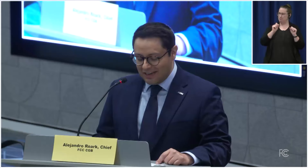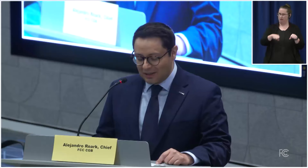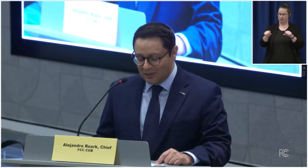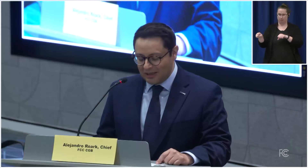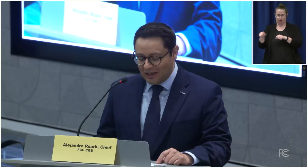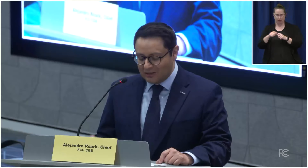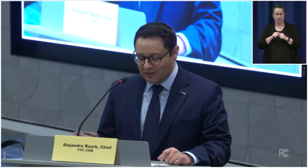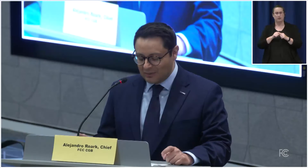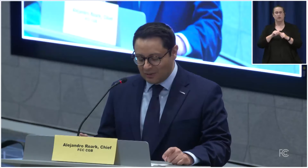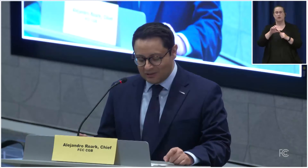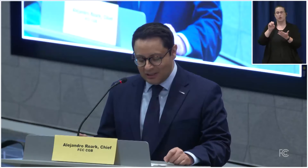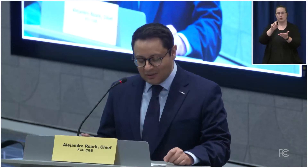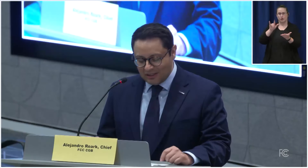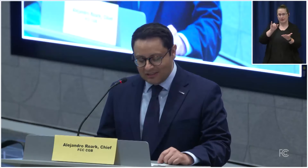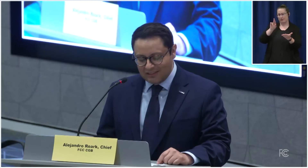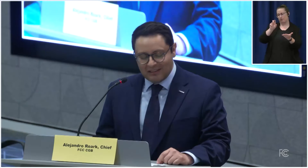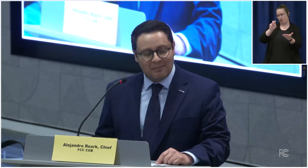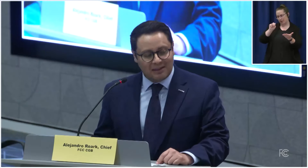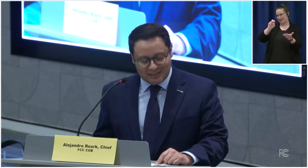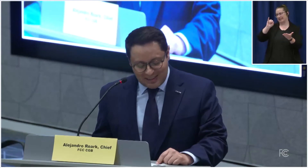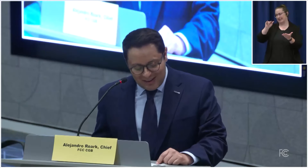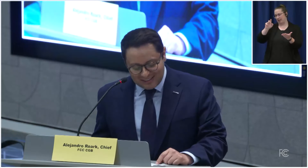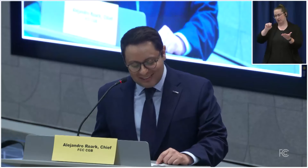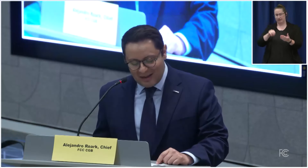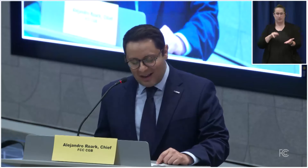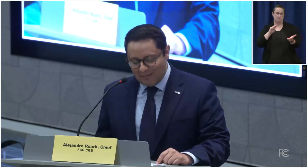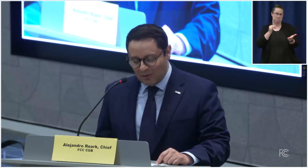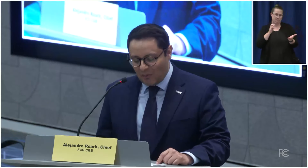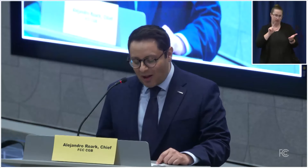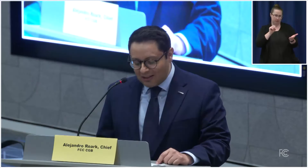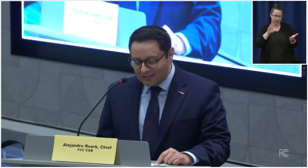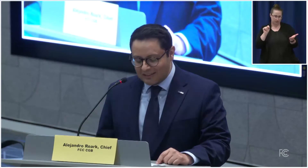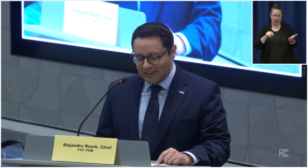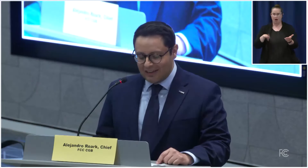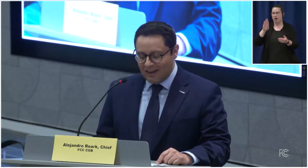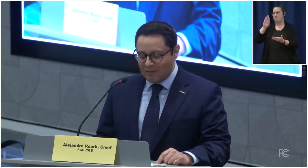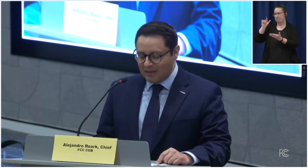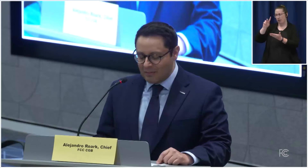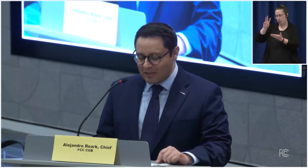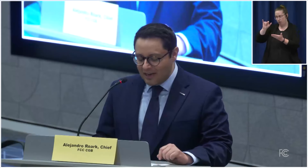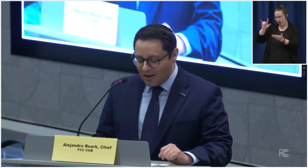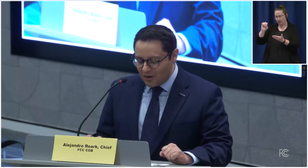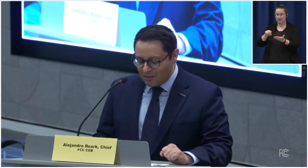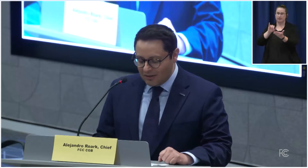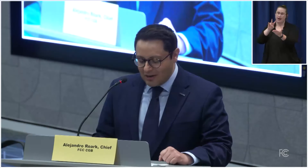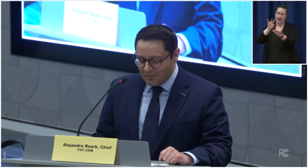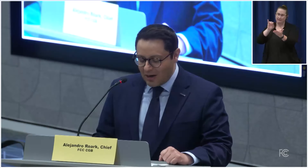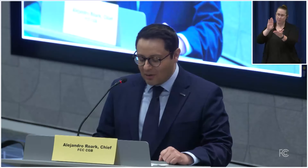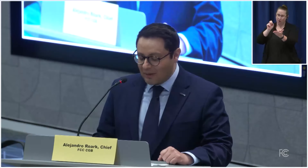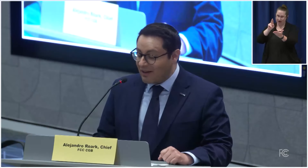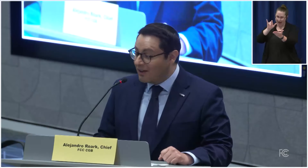EXTEND MY PERSONAL GRATITUDE TO THE MANY DRO STAFF MEMBERS WHO MADE TODAY'S EVENT POSSIBLE INCLUDING SUZY ROSEN SINGLETON,